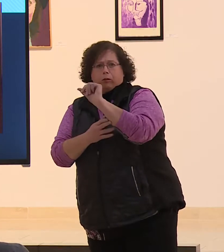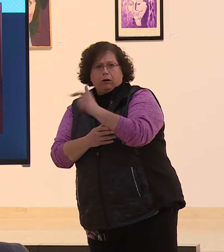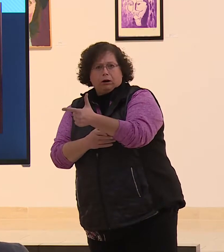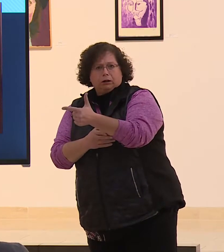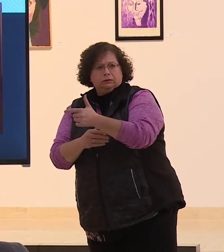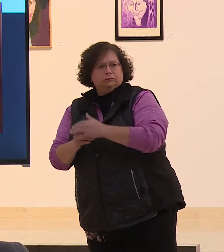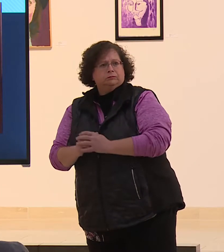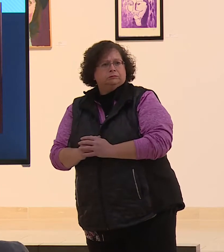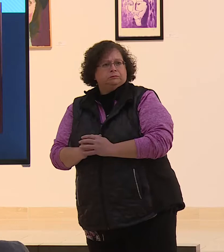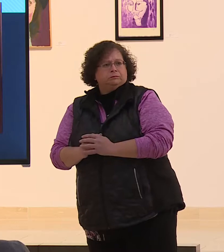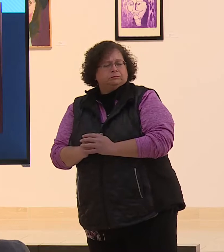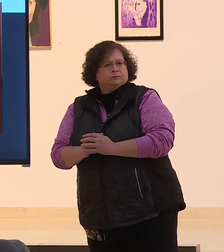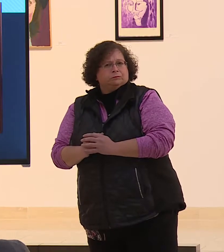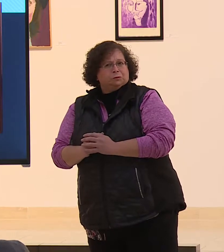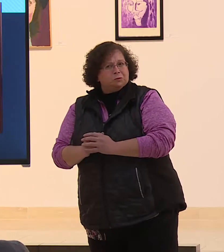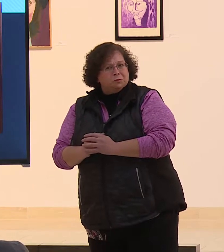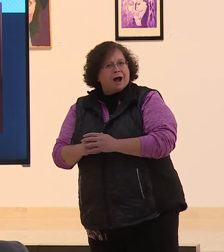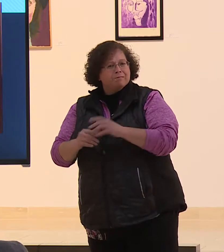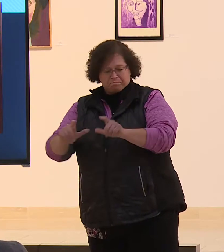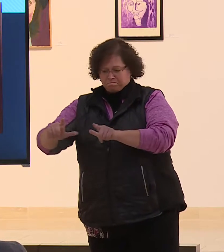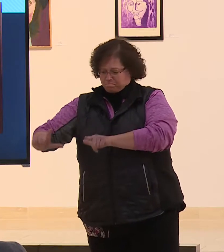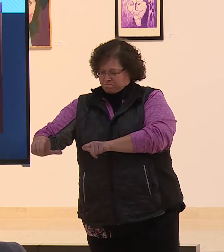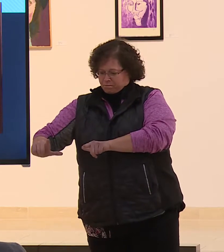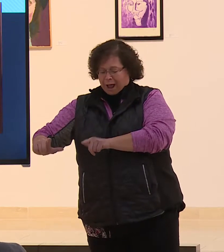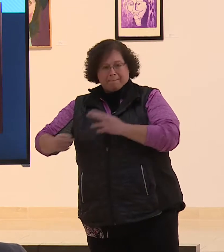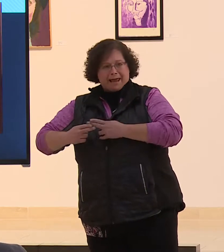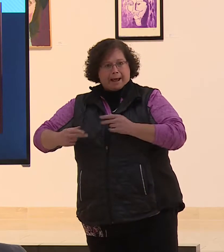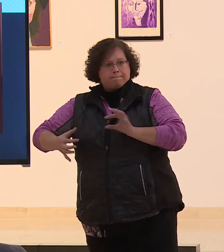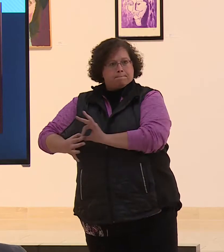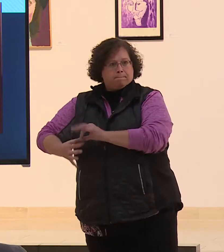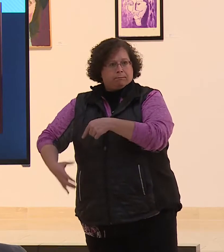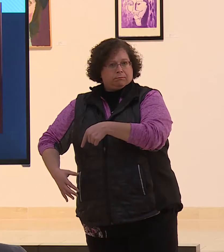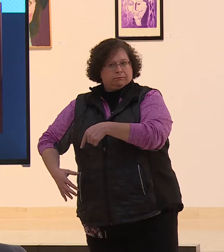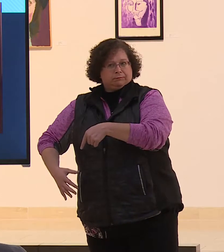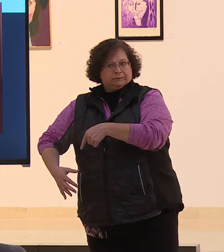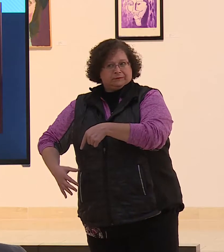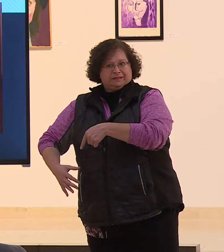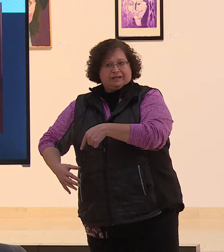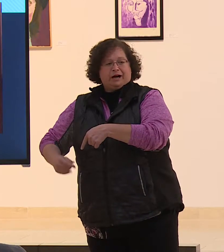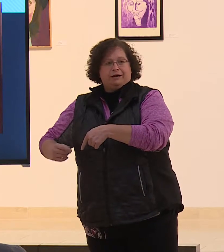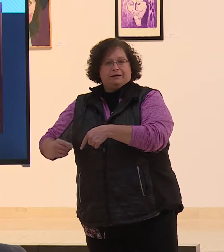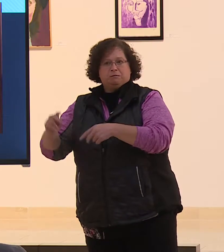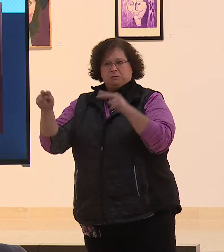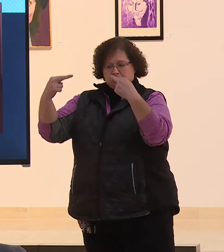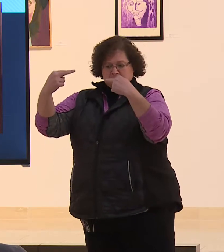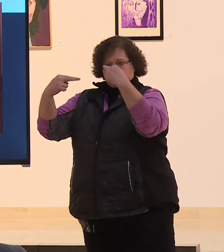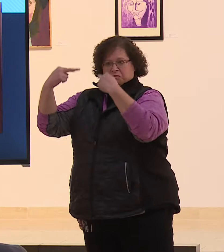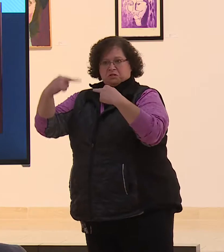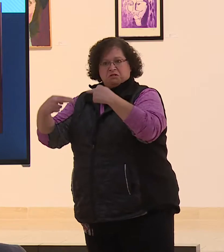I used to write a blog, and that really had my name attached to it.